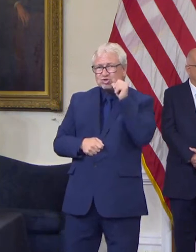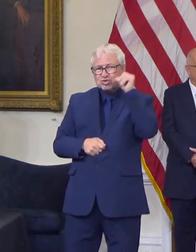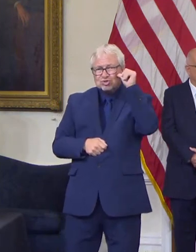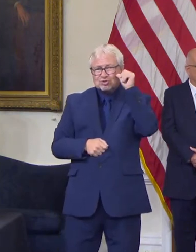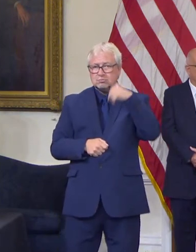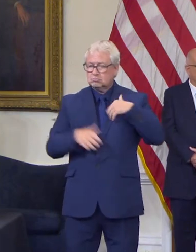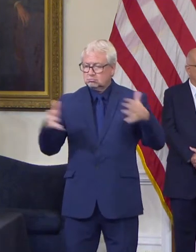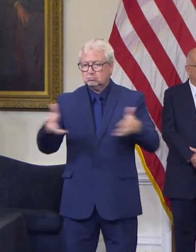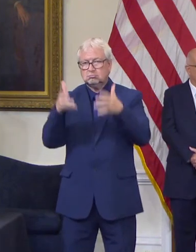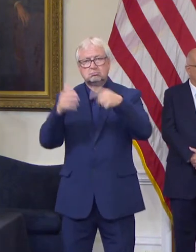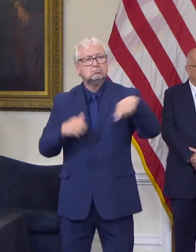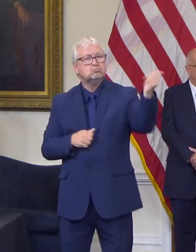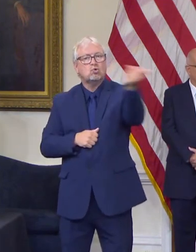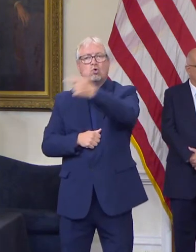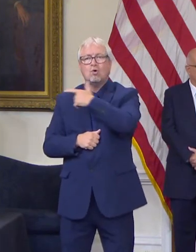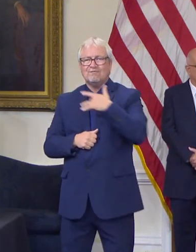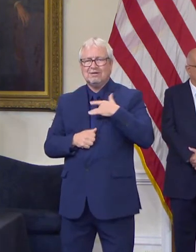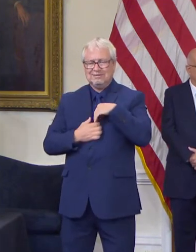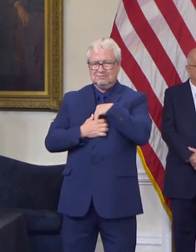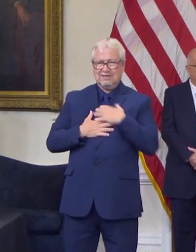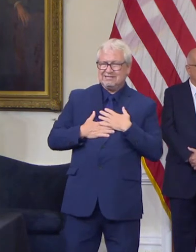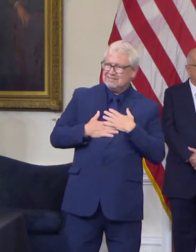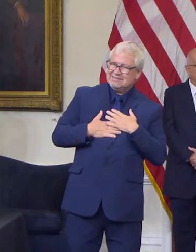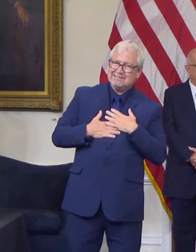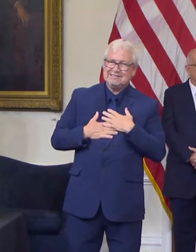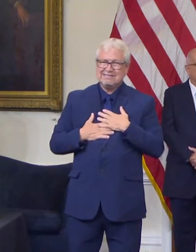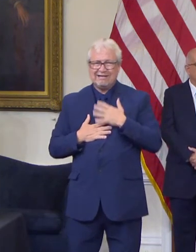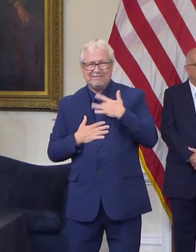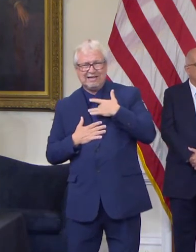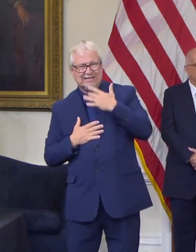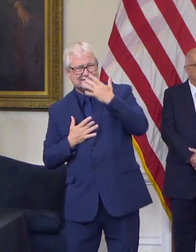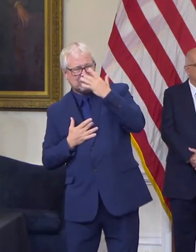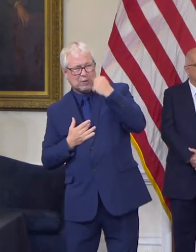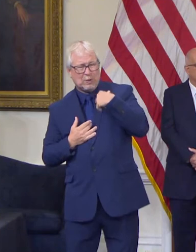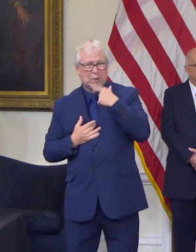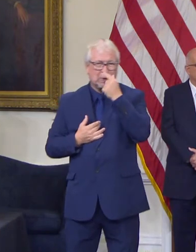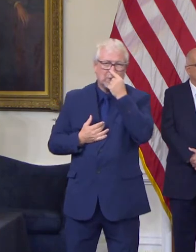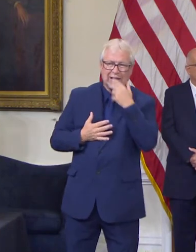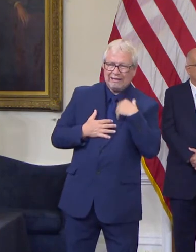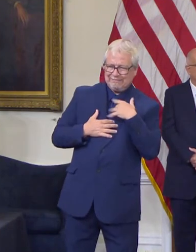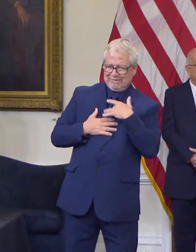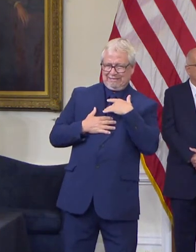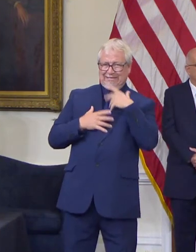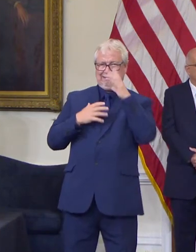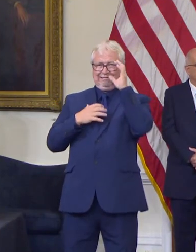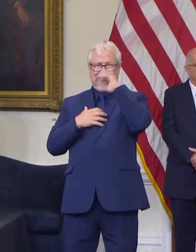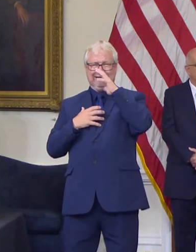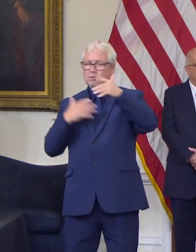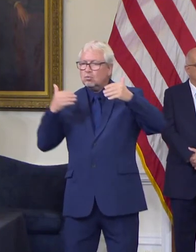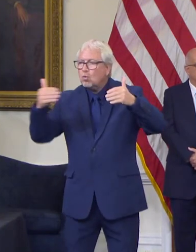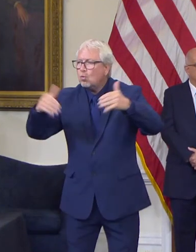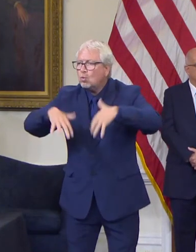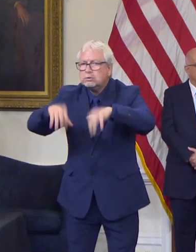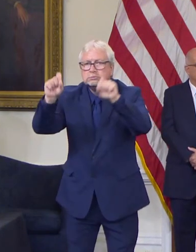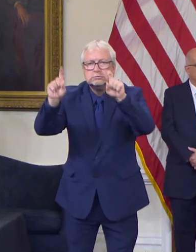We encourage anyone who has COVID symptoms to get tested right away. results immediately